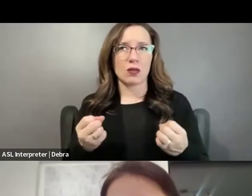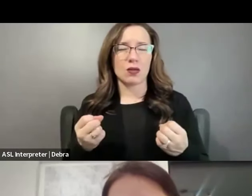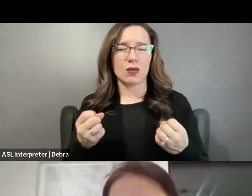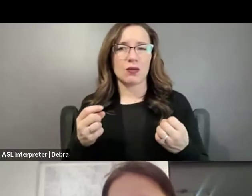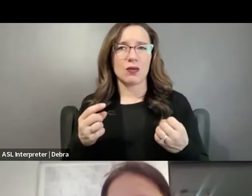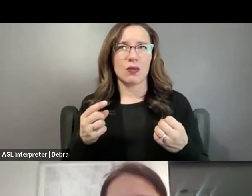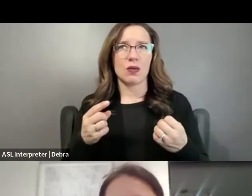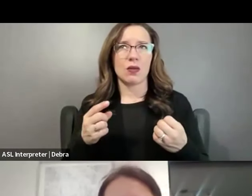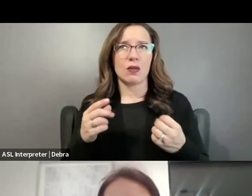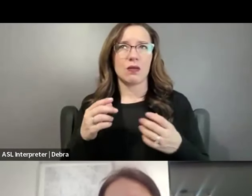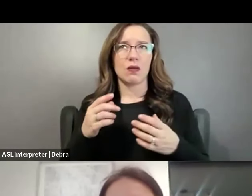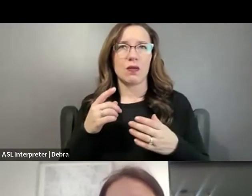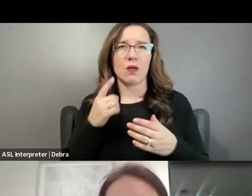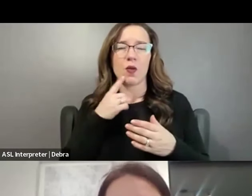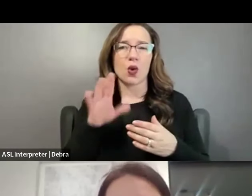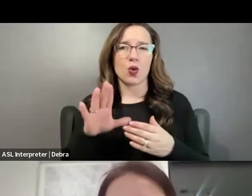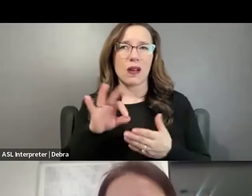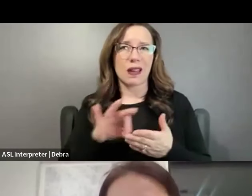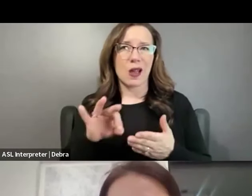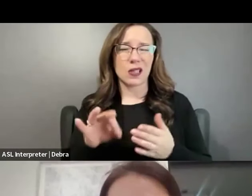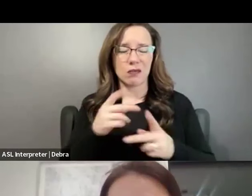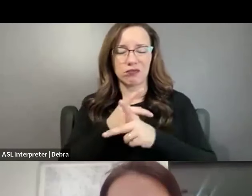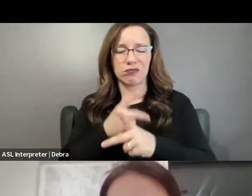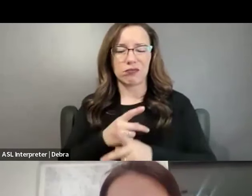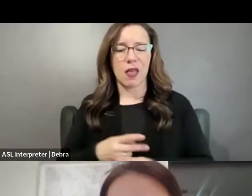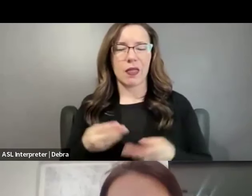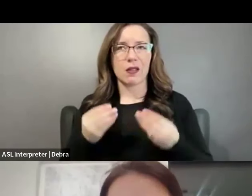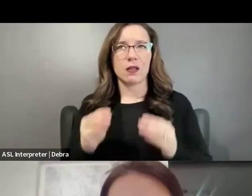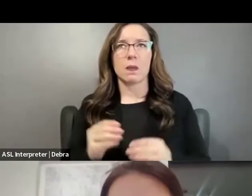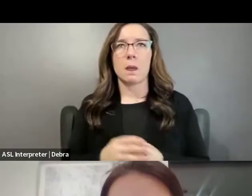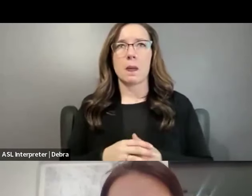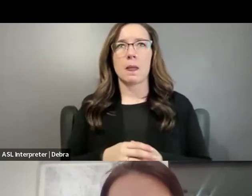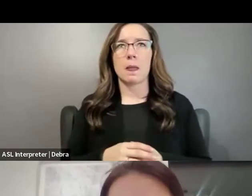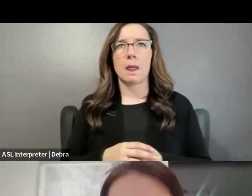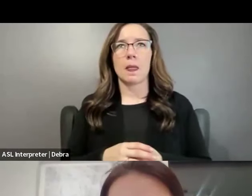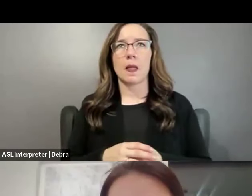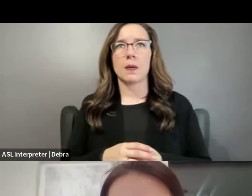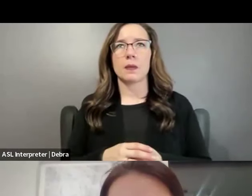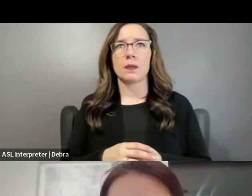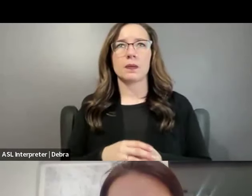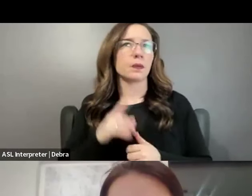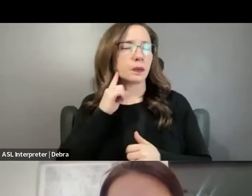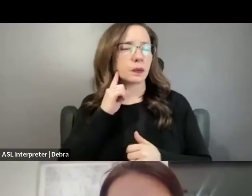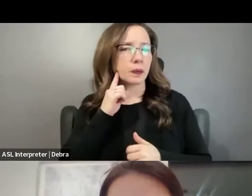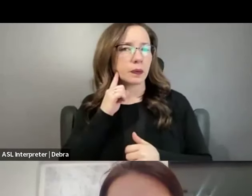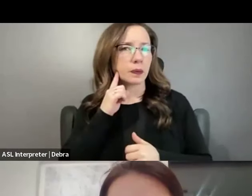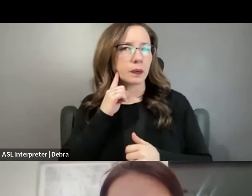ILONA KIVIMÄKI: I had a bit of a problem with hearing the first part of the question.